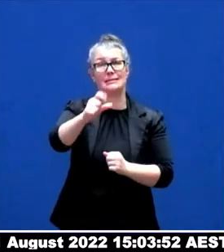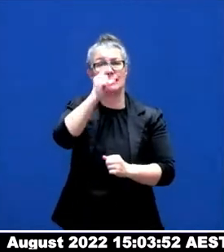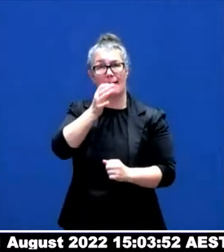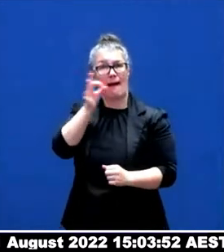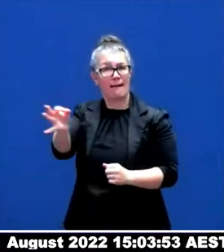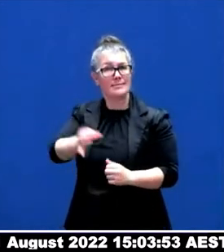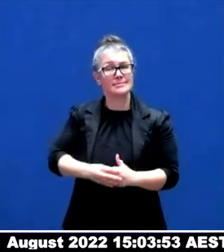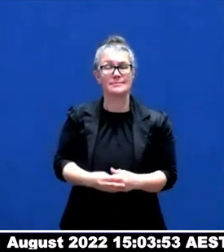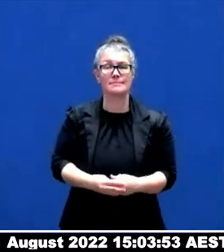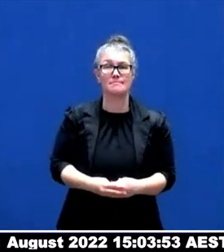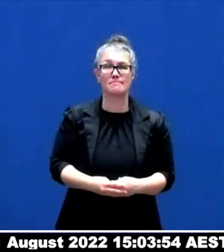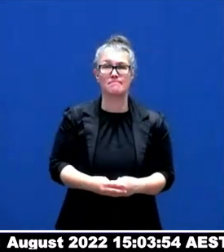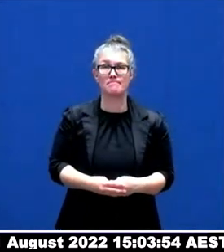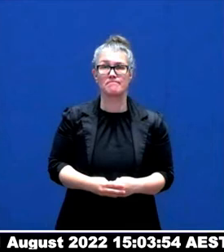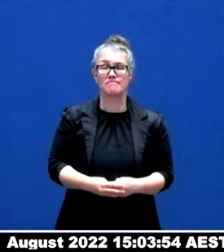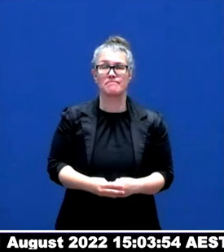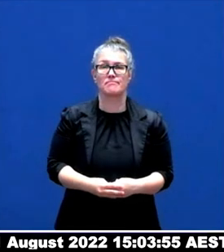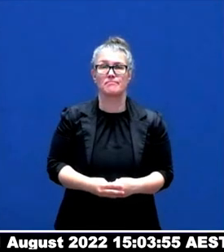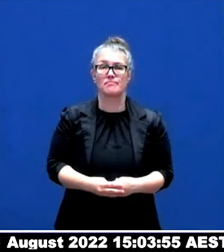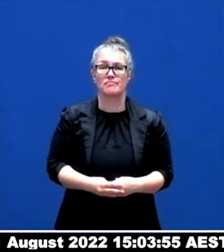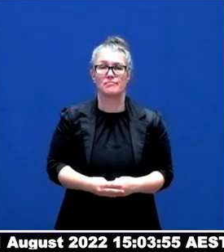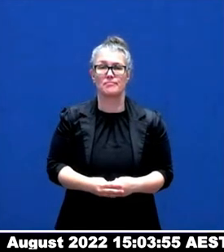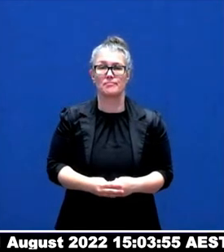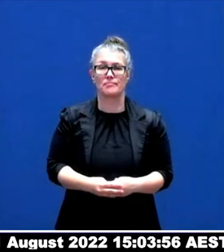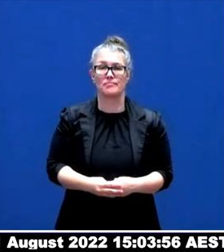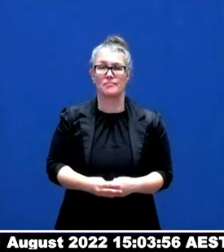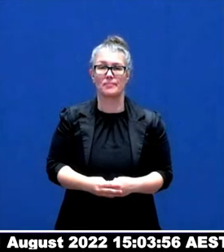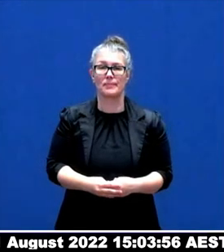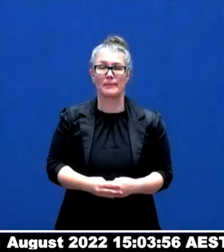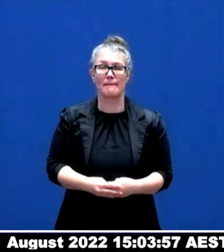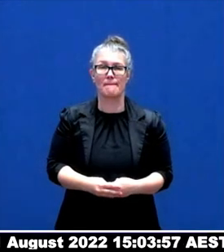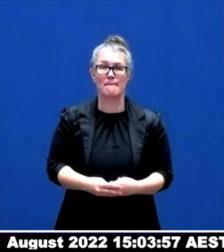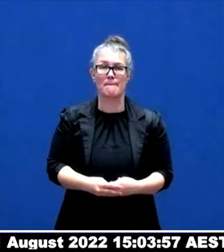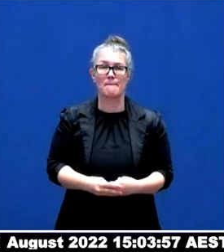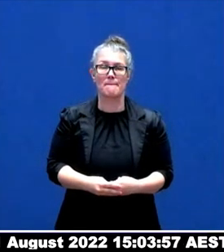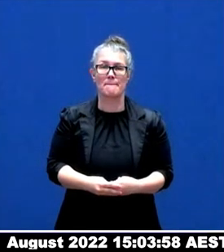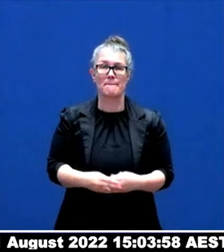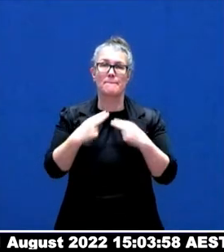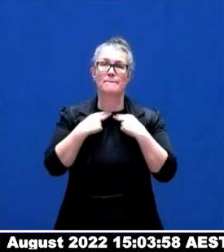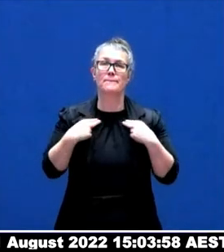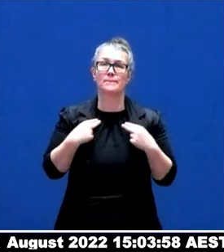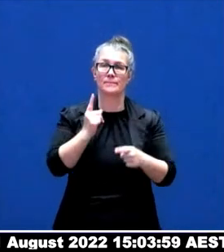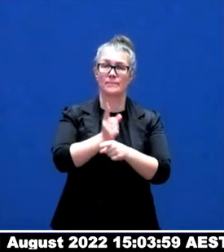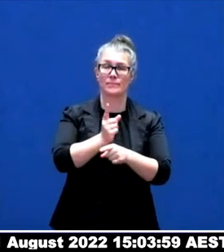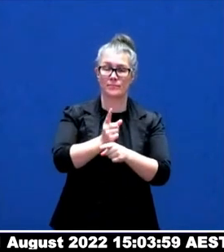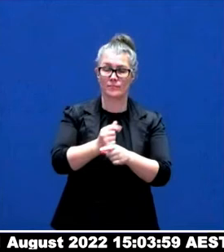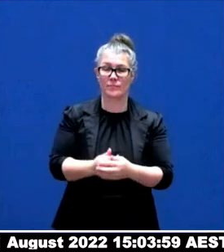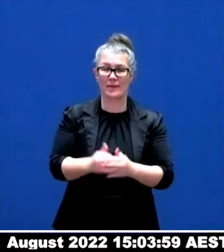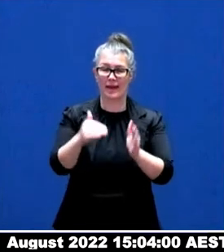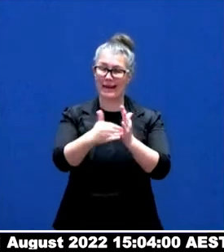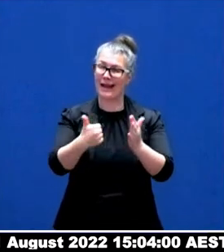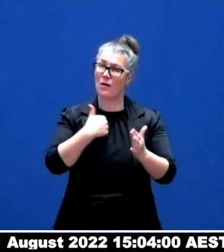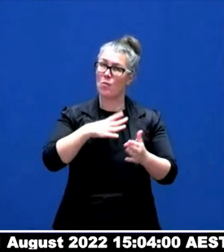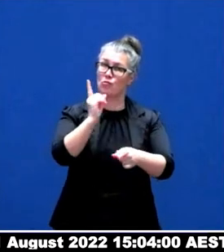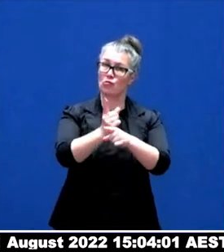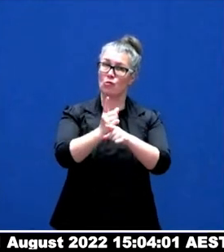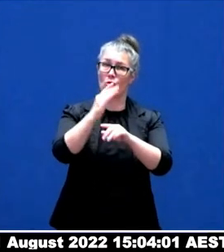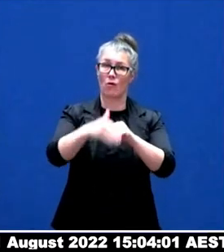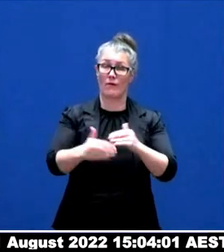I want to now explore the issue of plan management